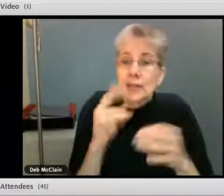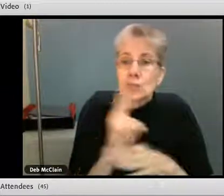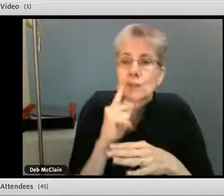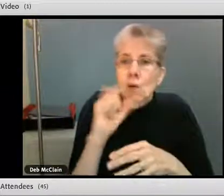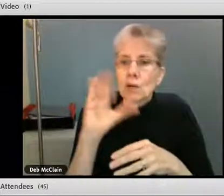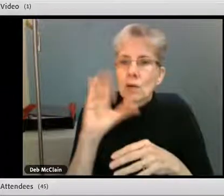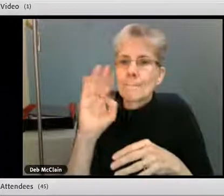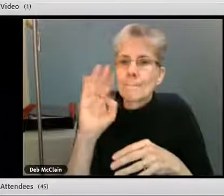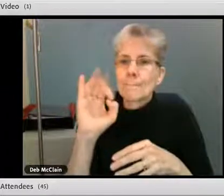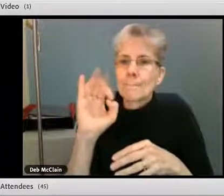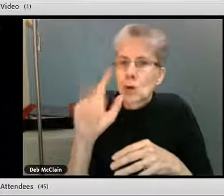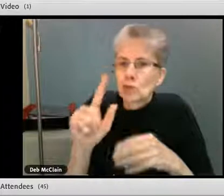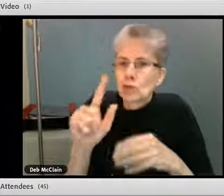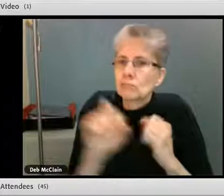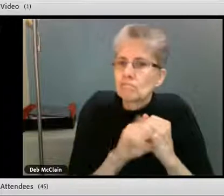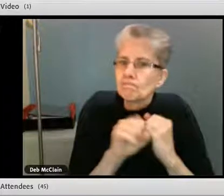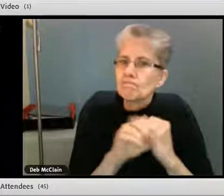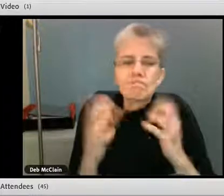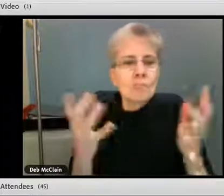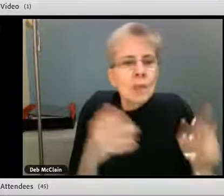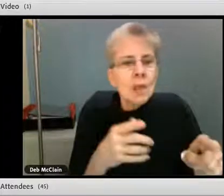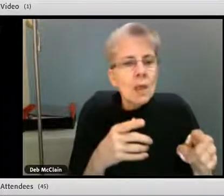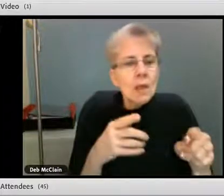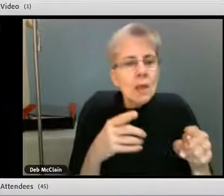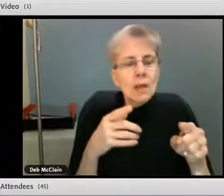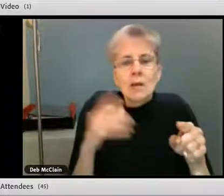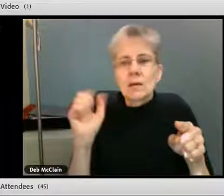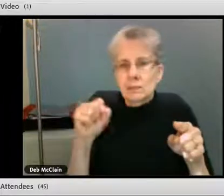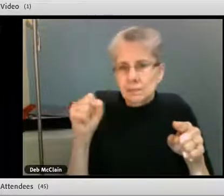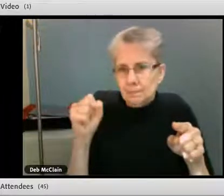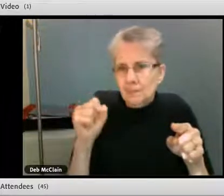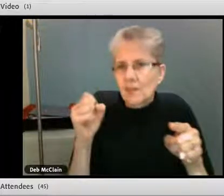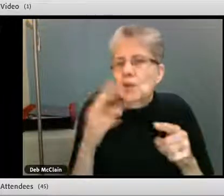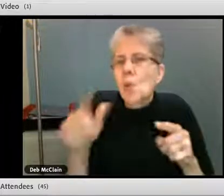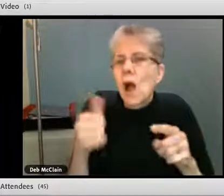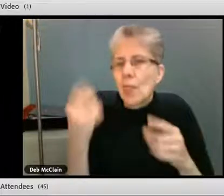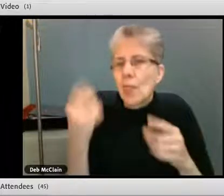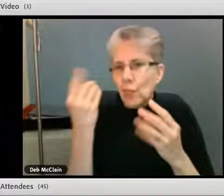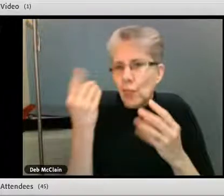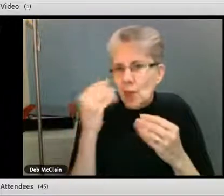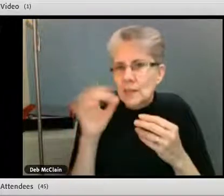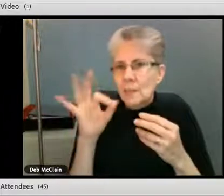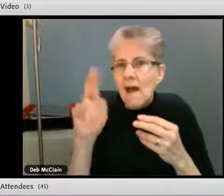Yes. A couple other thoughts about fonts. Brenda's saying Google Docs offers different fonts, too.